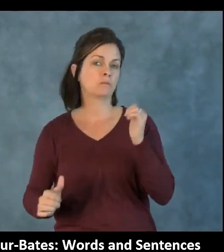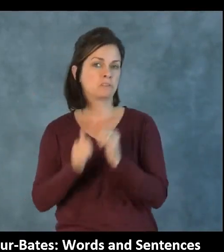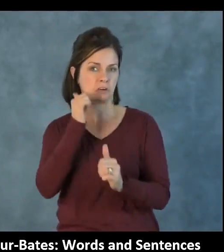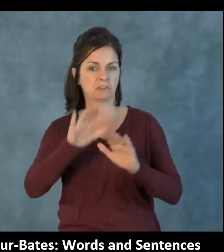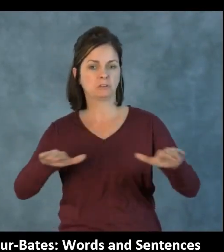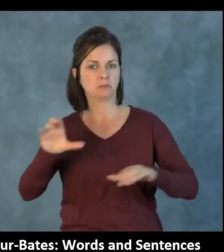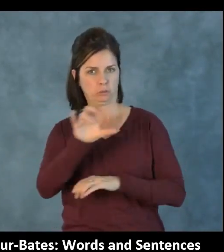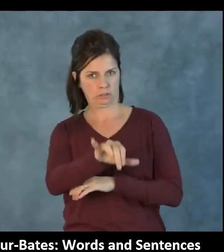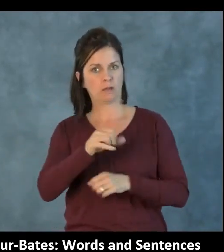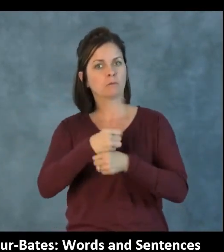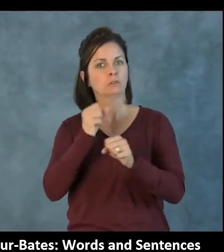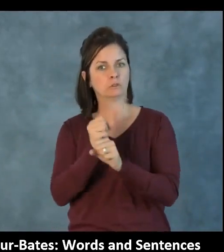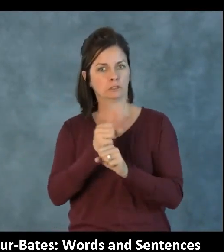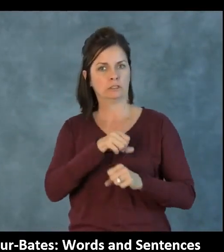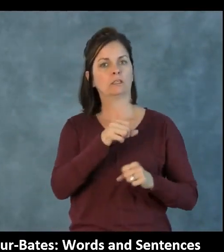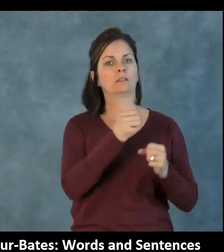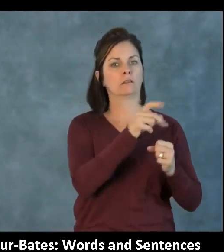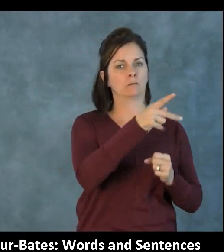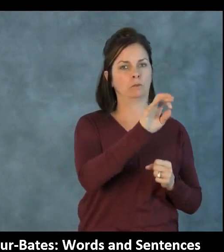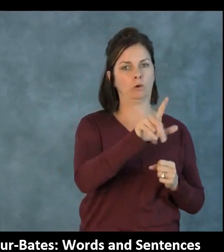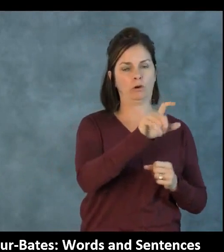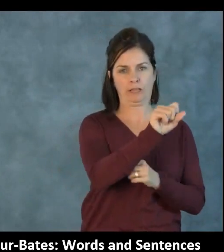the Plural -s and the Possessive -s.